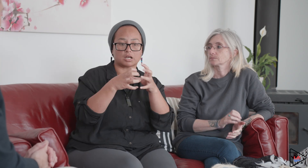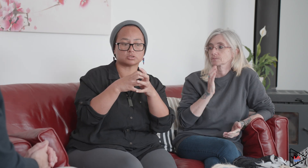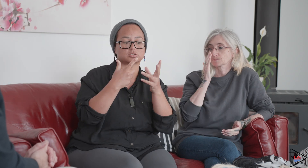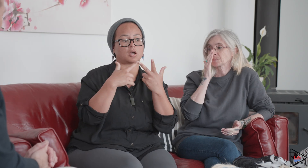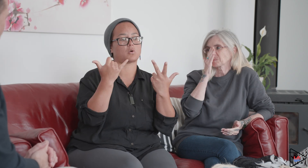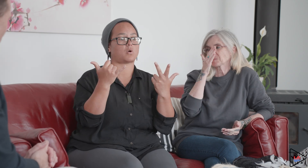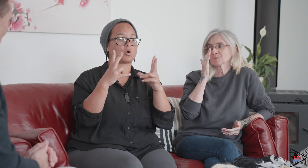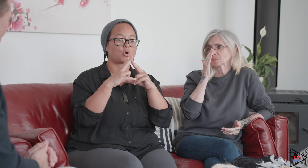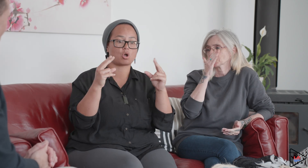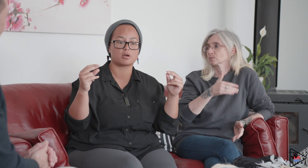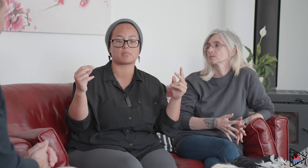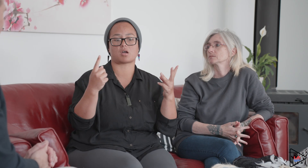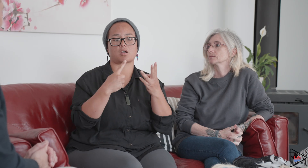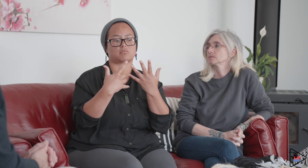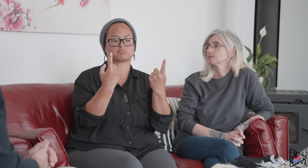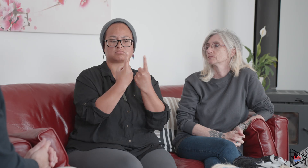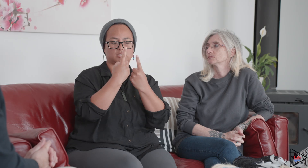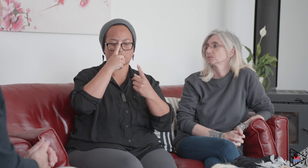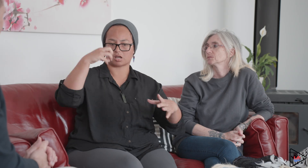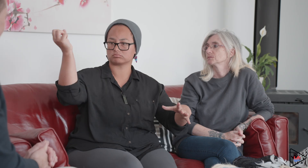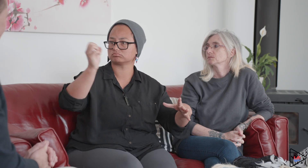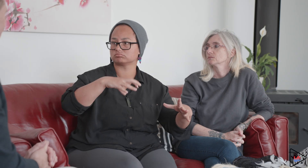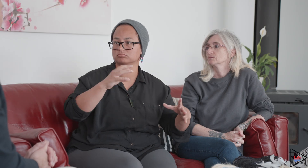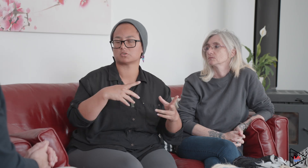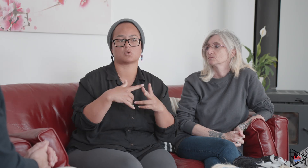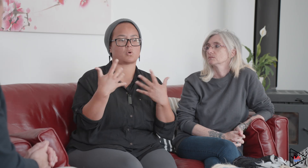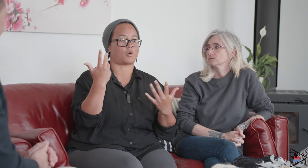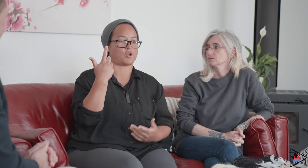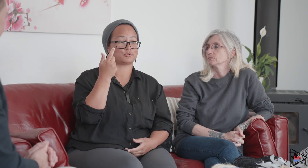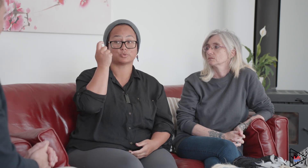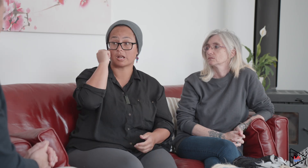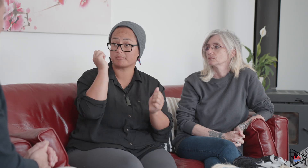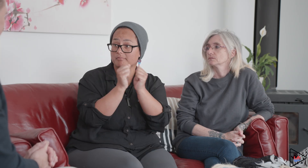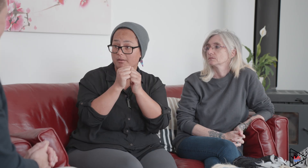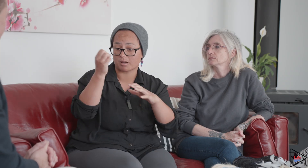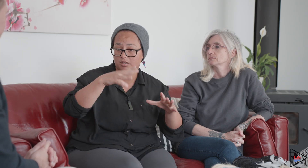potatoes for example or kumara or things that you can put in to, you could even put toilet paper